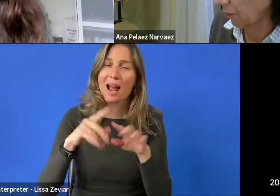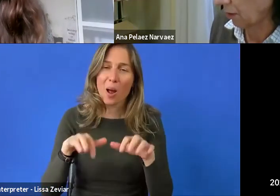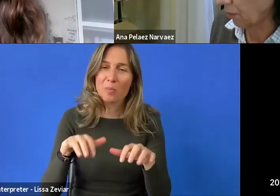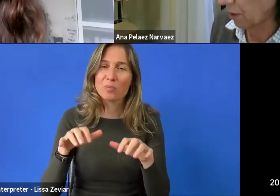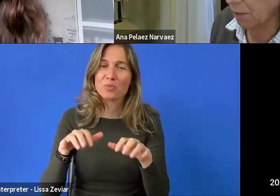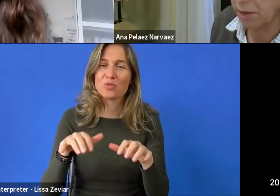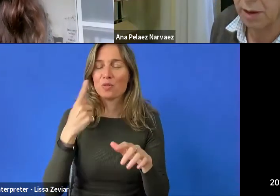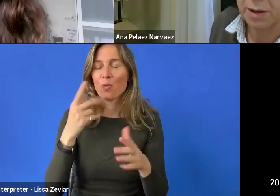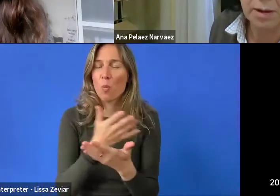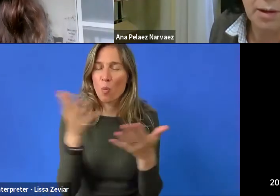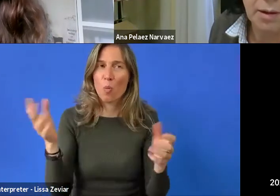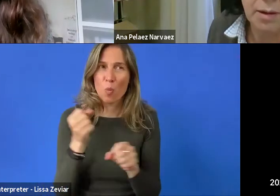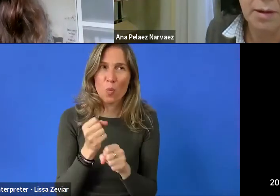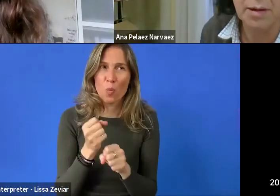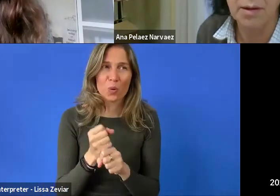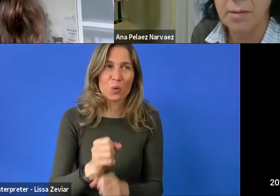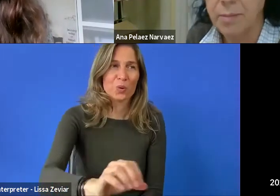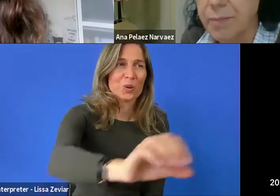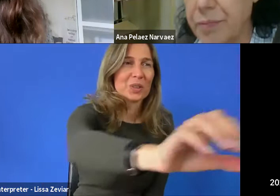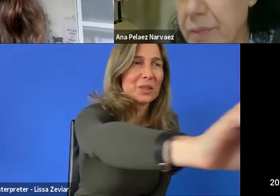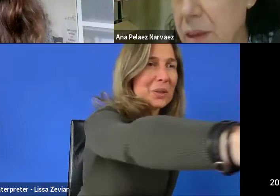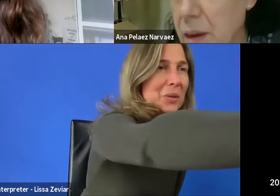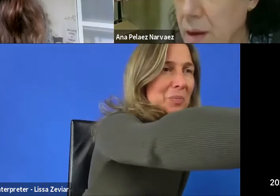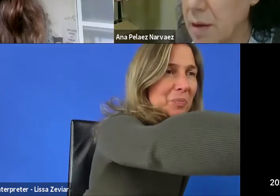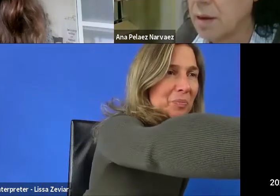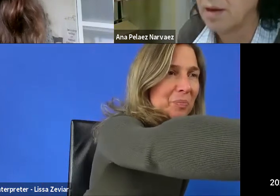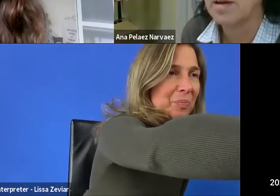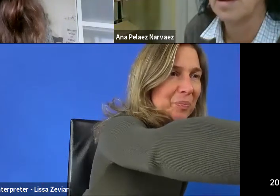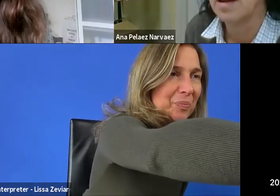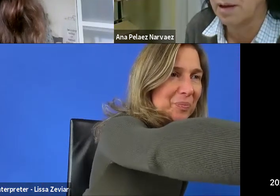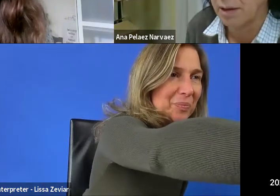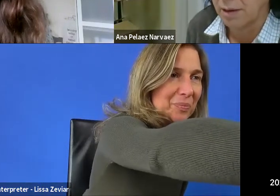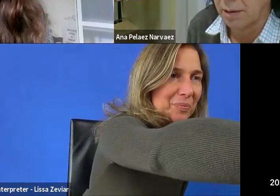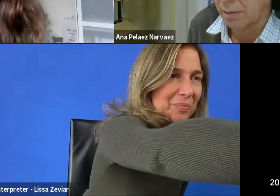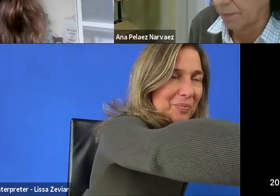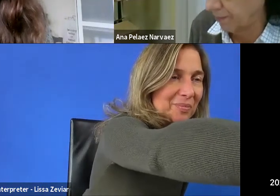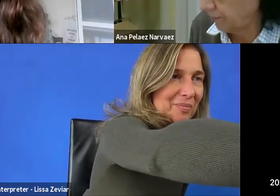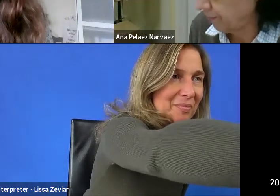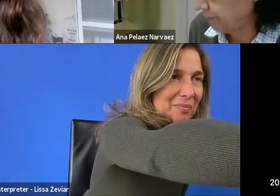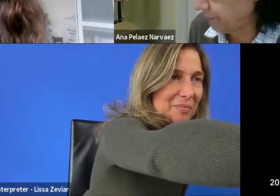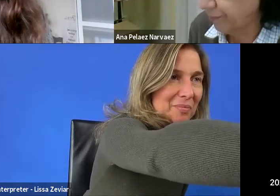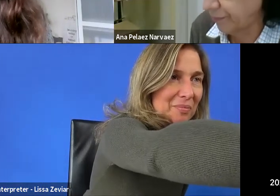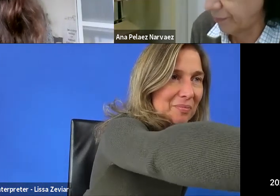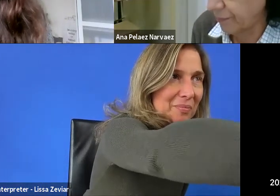If you have any technical difficulties, use the chat box and my colleague will help you during the webinar.